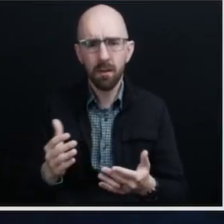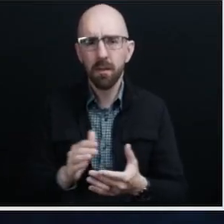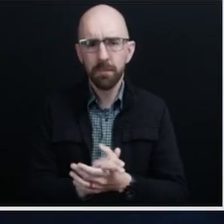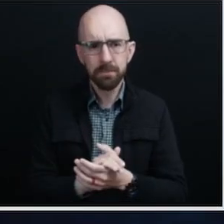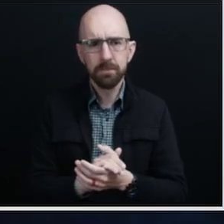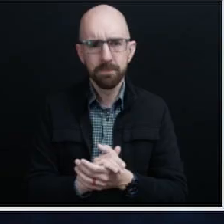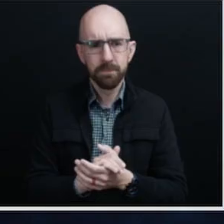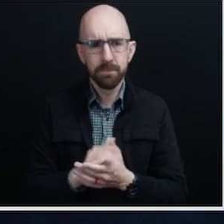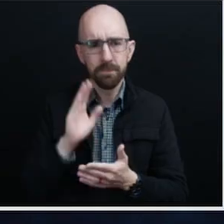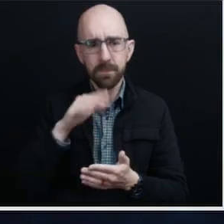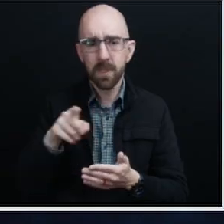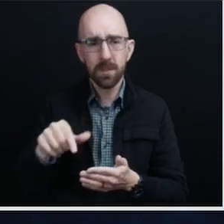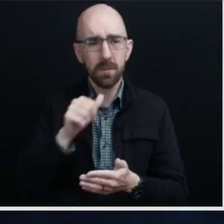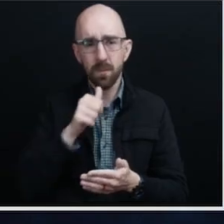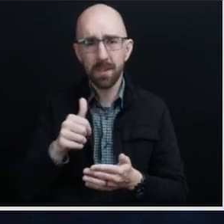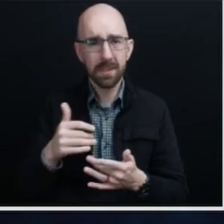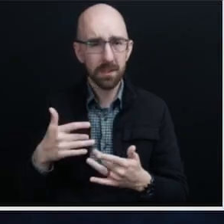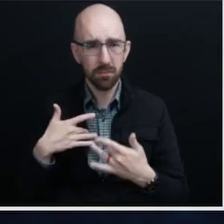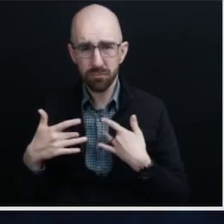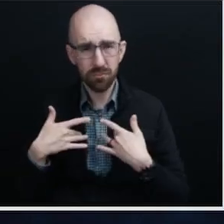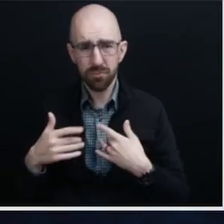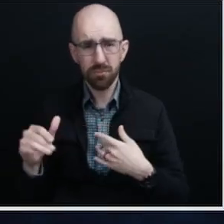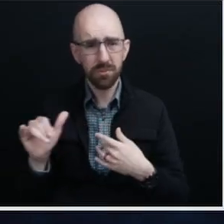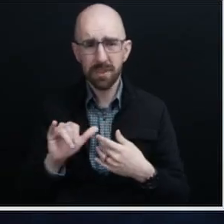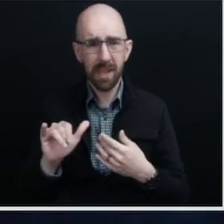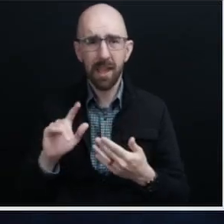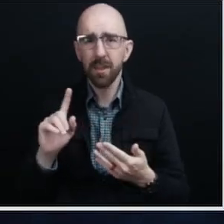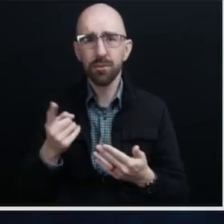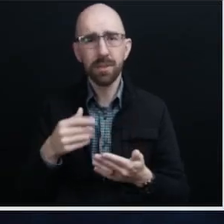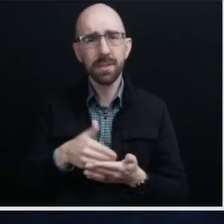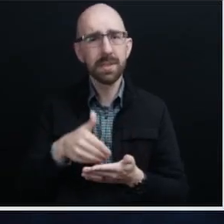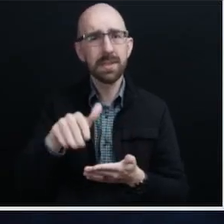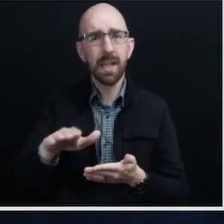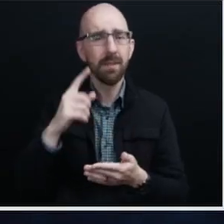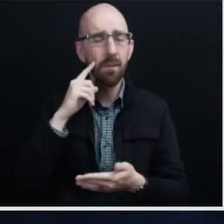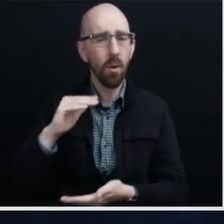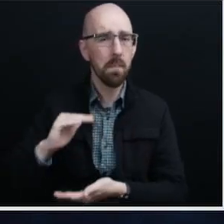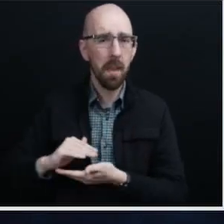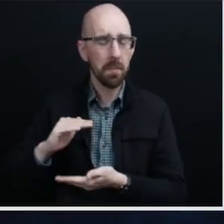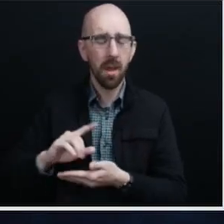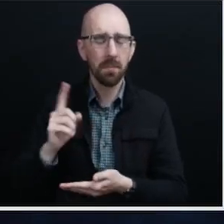she wasn't super concerned, but was like, "Let's just send you in for a mammogram just to be sure."